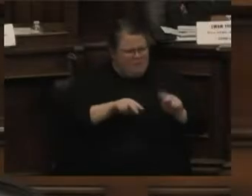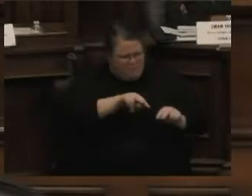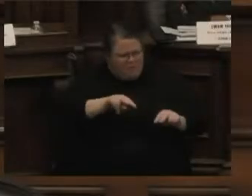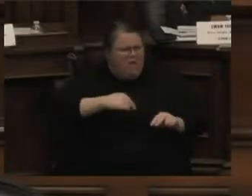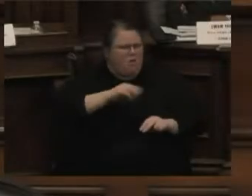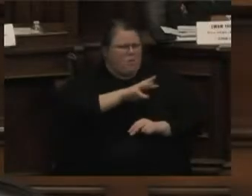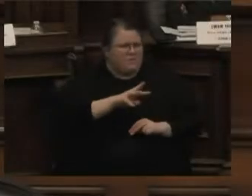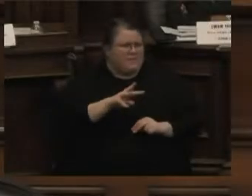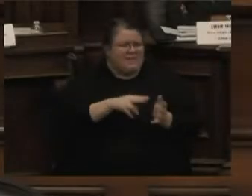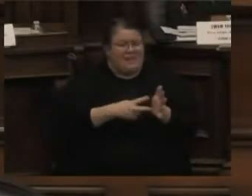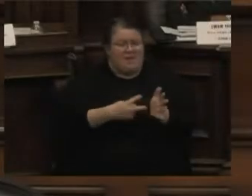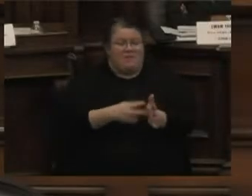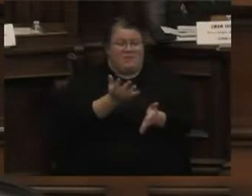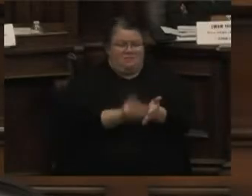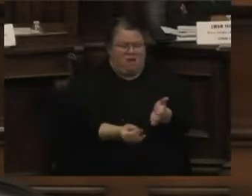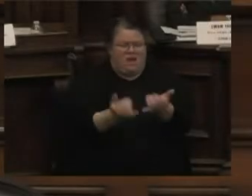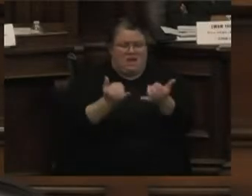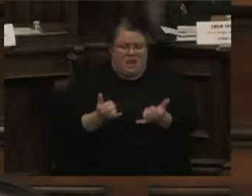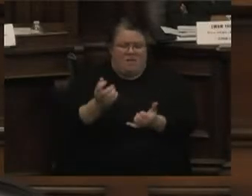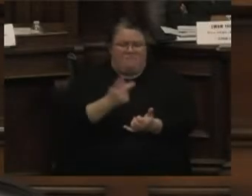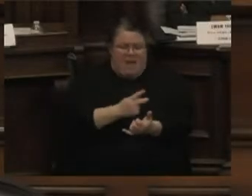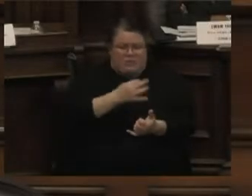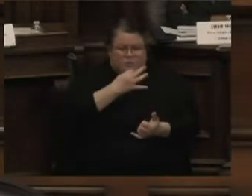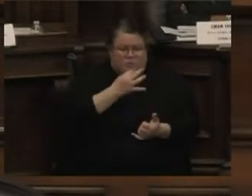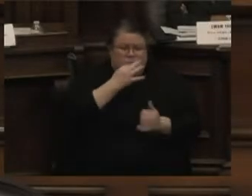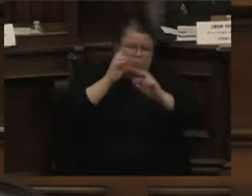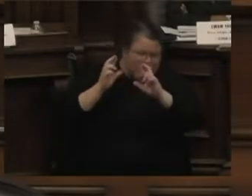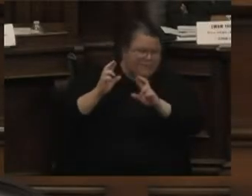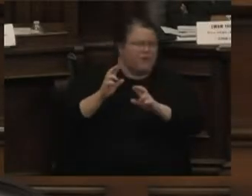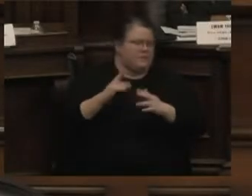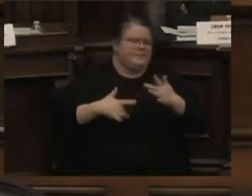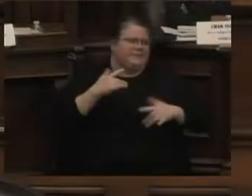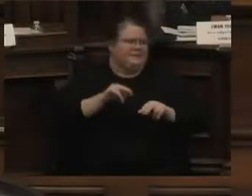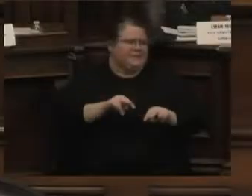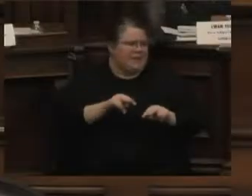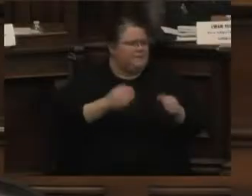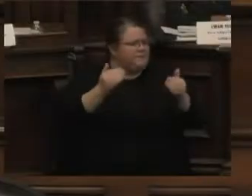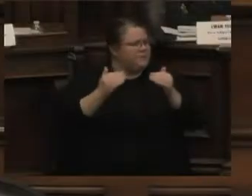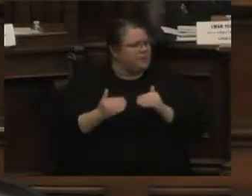our investigations. So I do